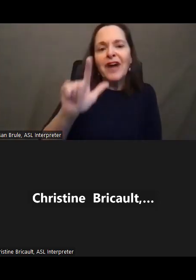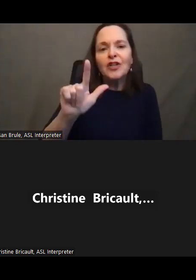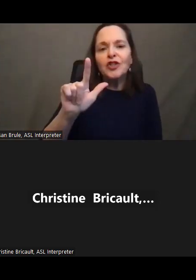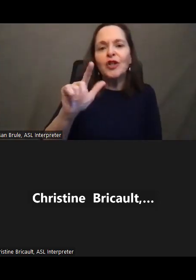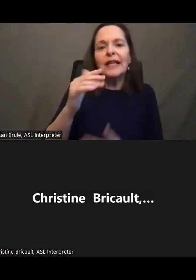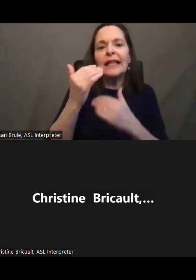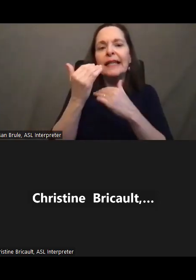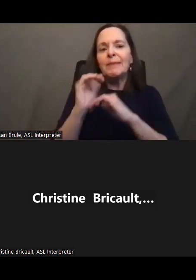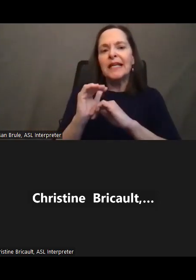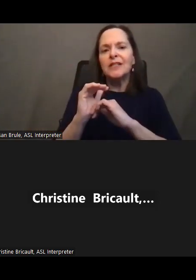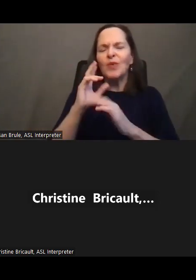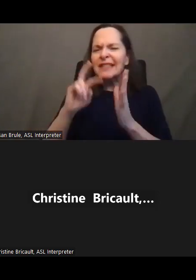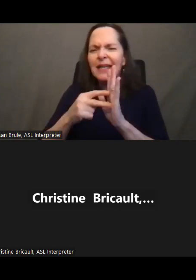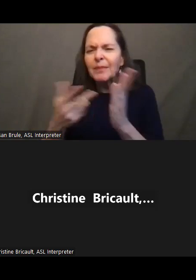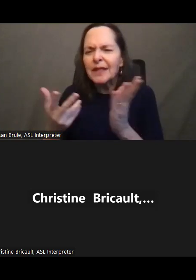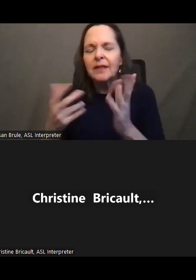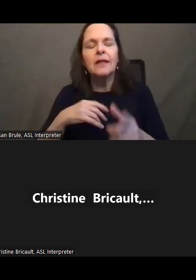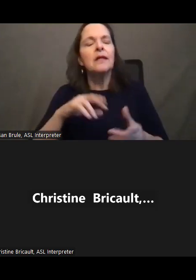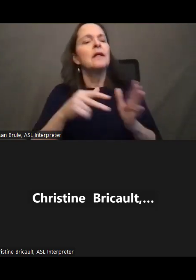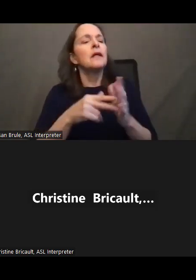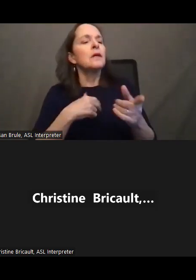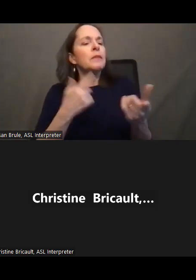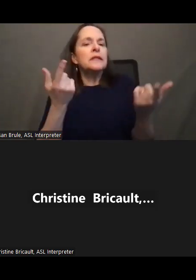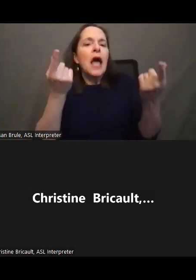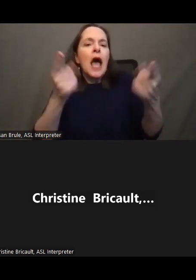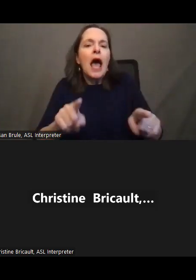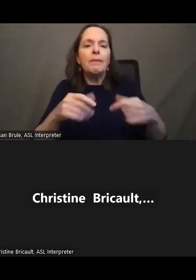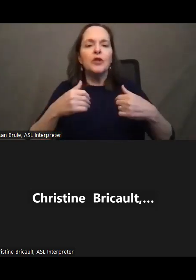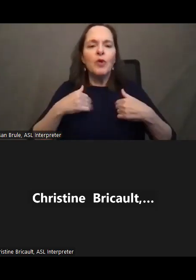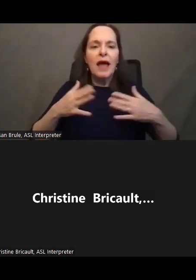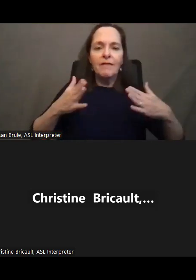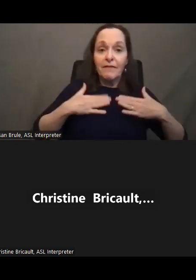you're looking to make sure that impairment is substantially limiting.